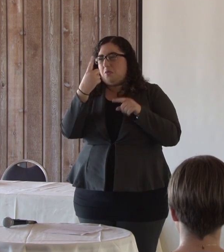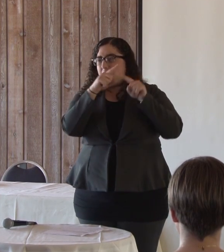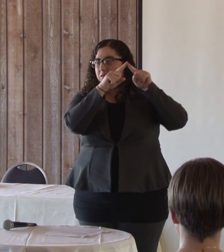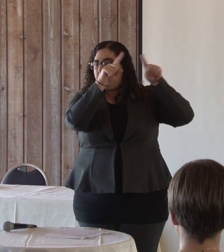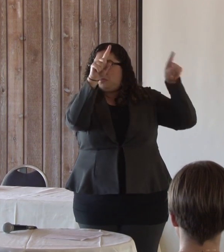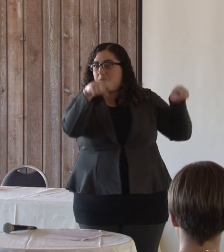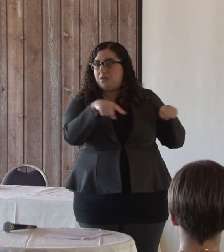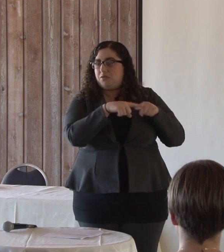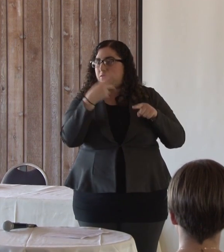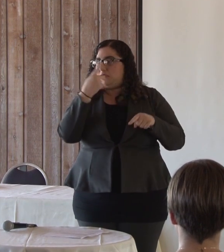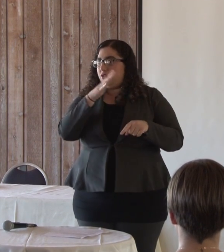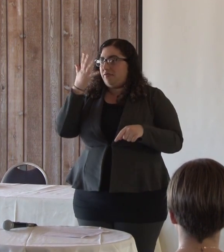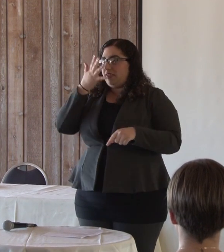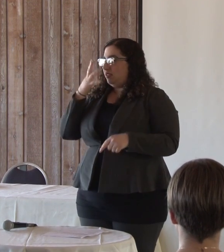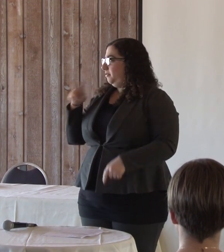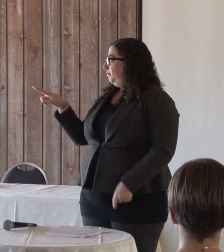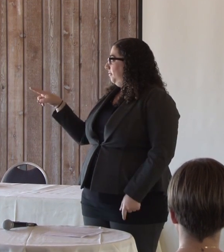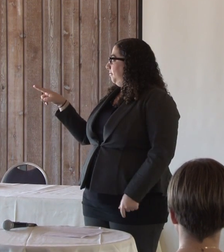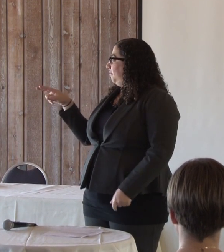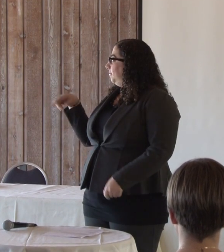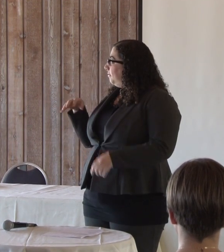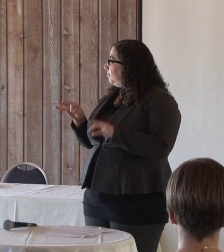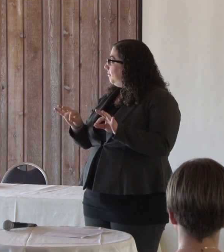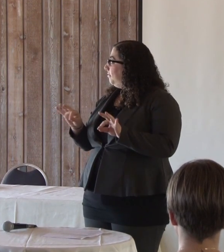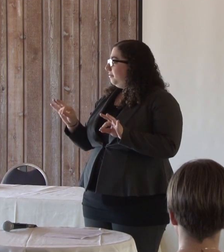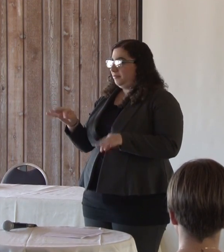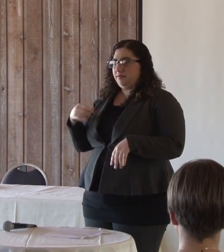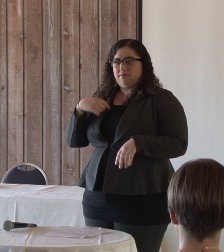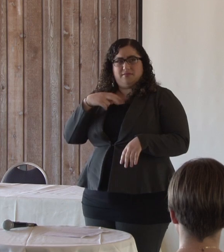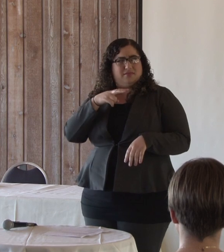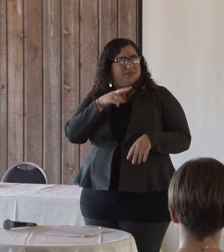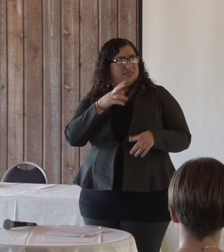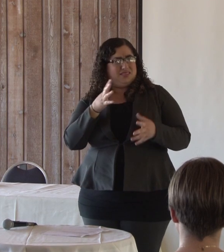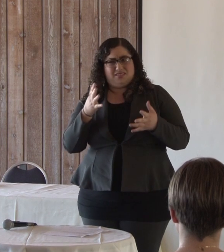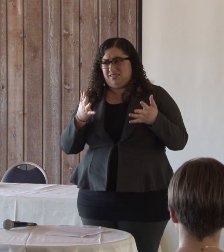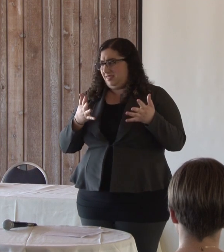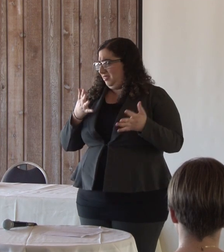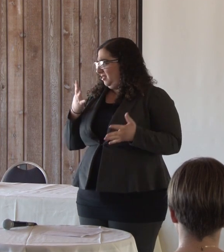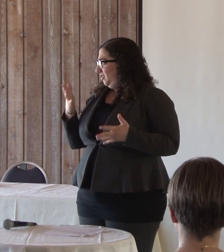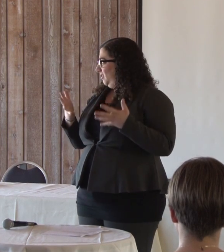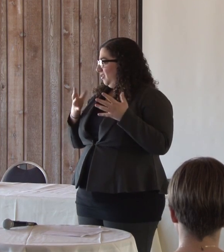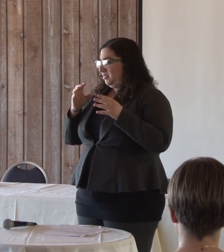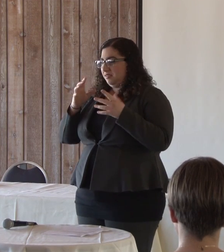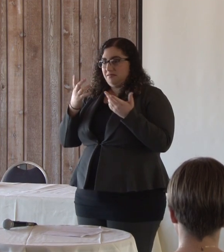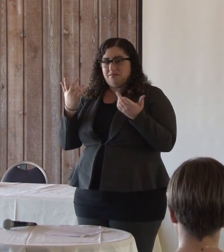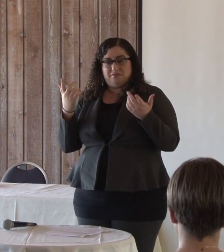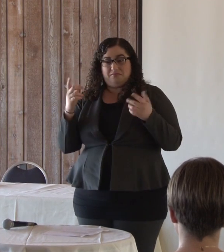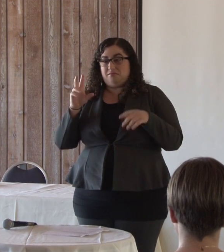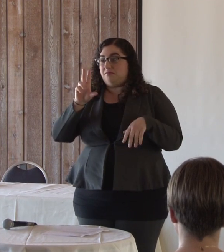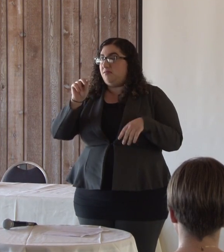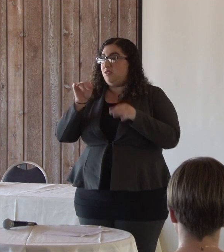And I started having anxiety. And my heart started to race And I looked out of the window at the woman's face and she was doing whatever